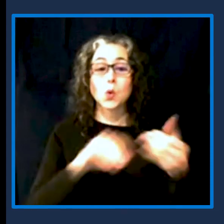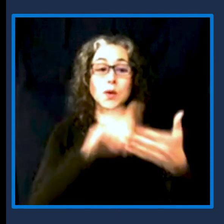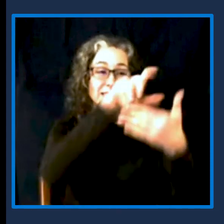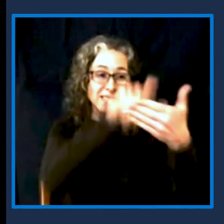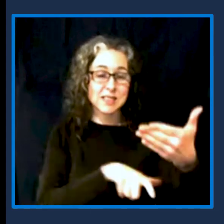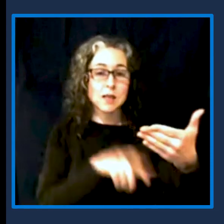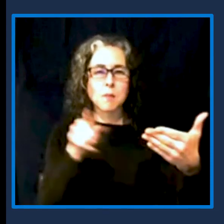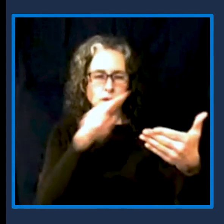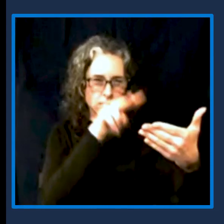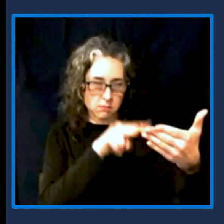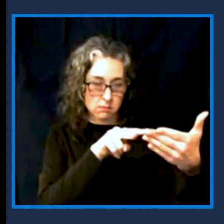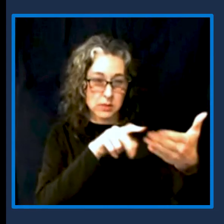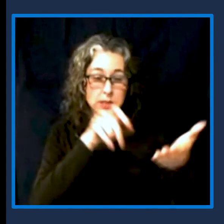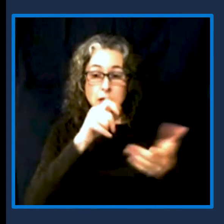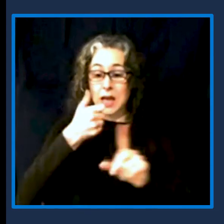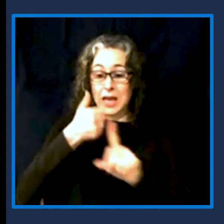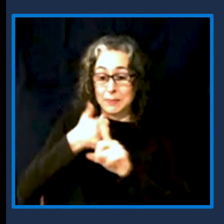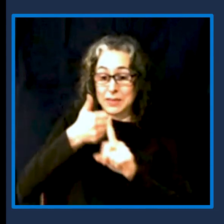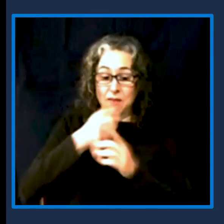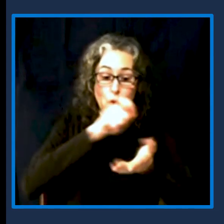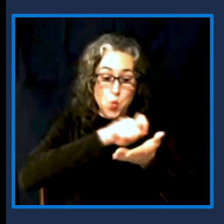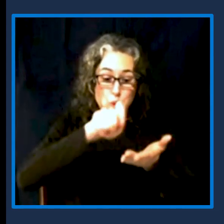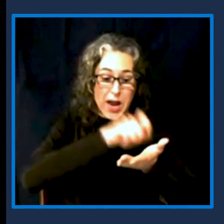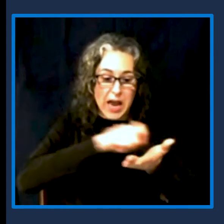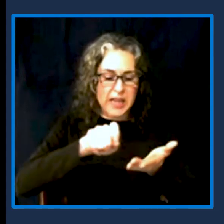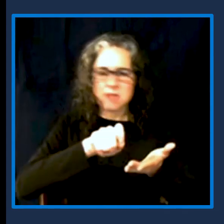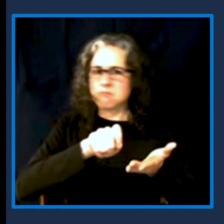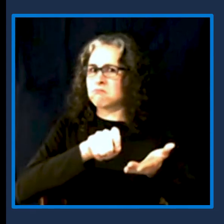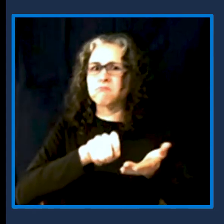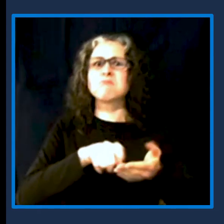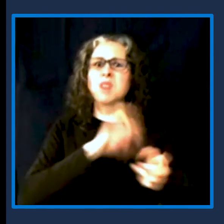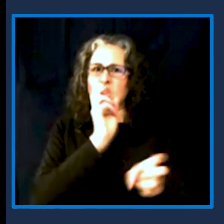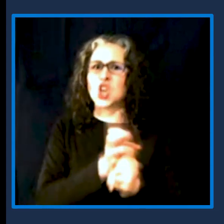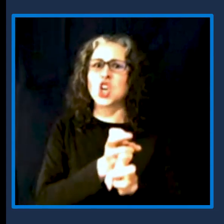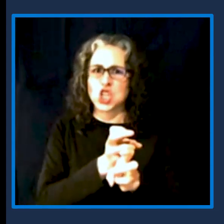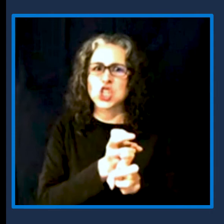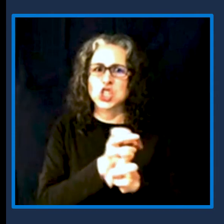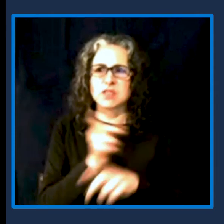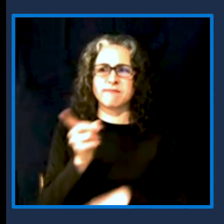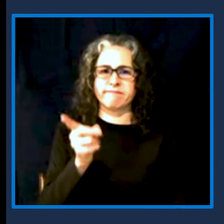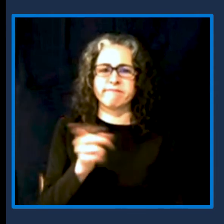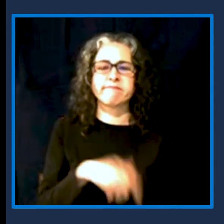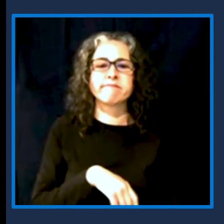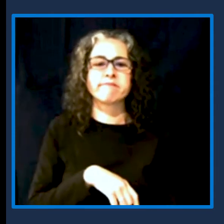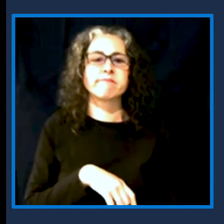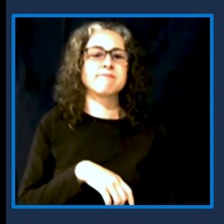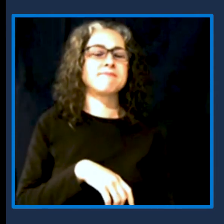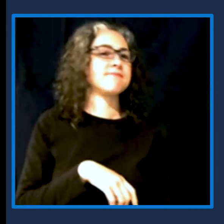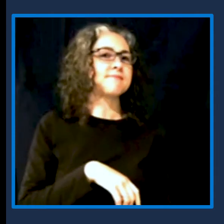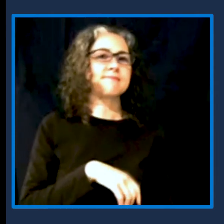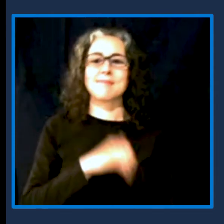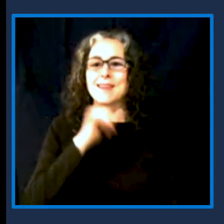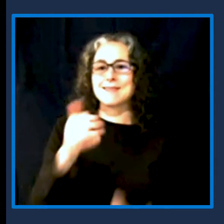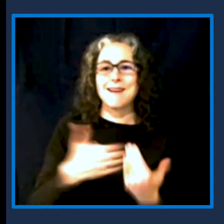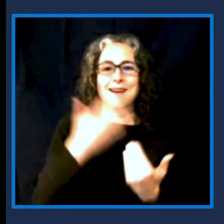the manual task of writing is very difficult for him and it is not easy for him because he